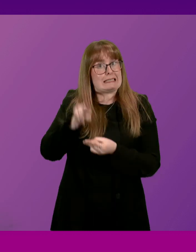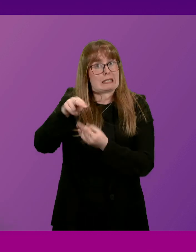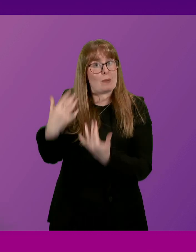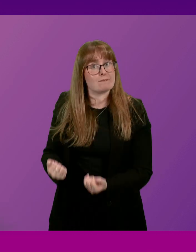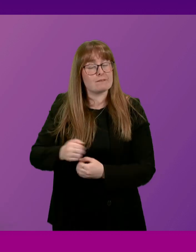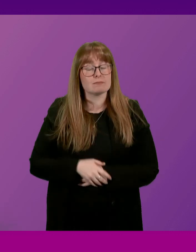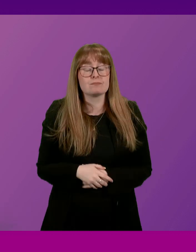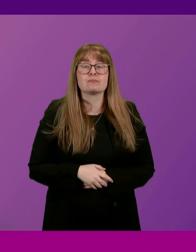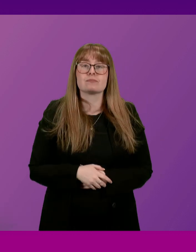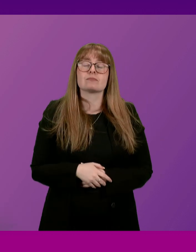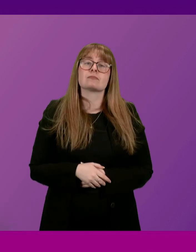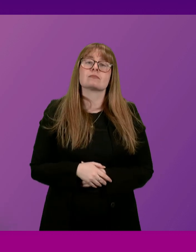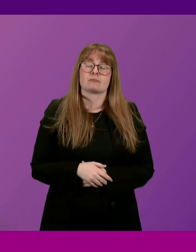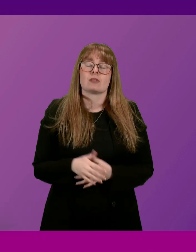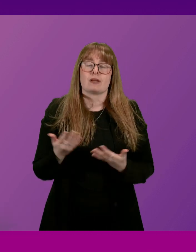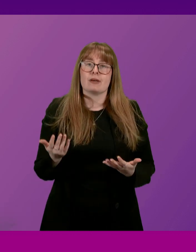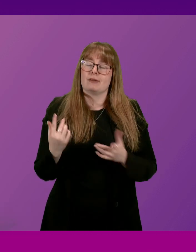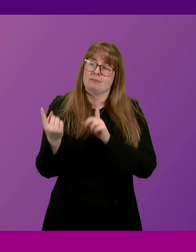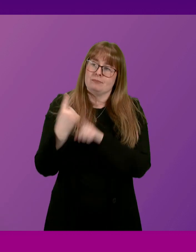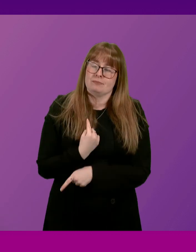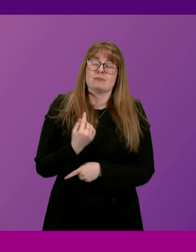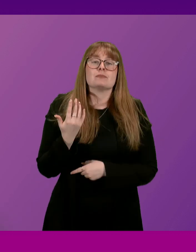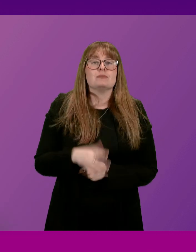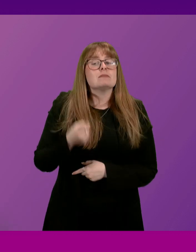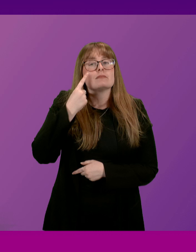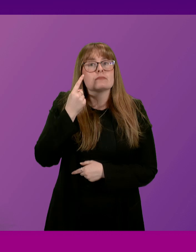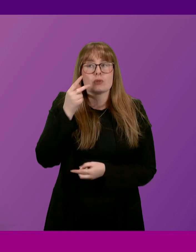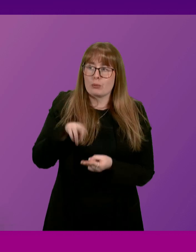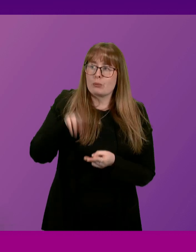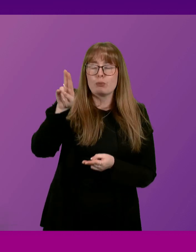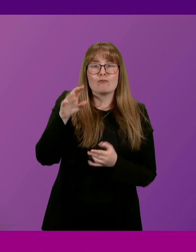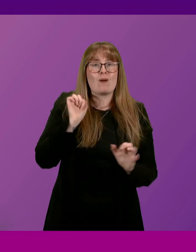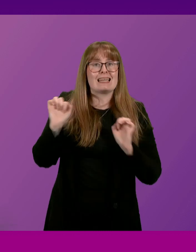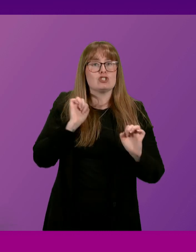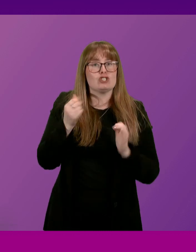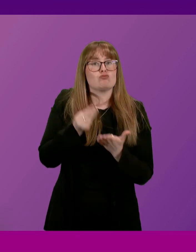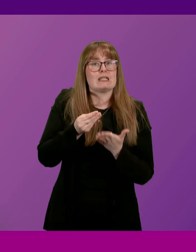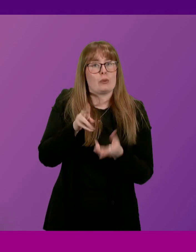There has been an increase in energy prices since the election,